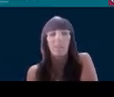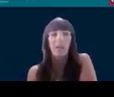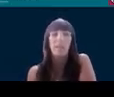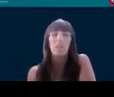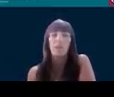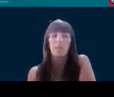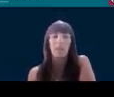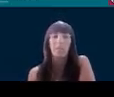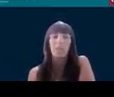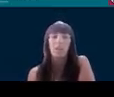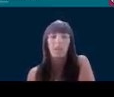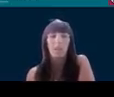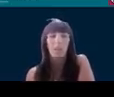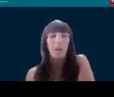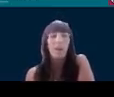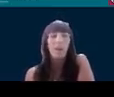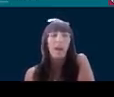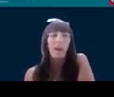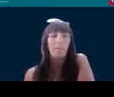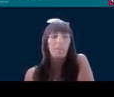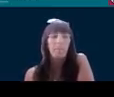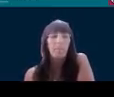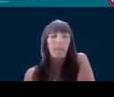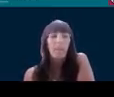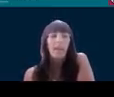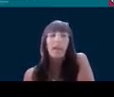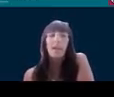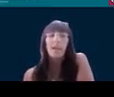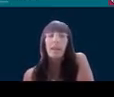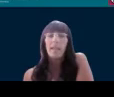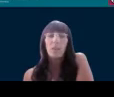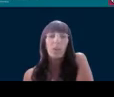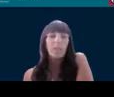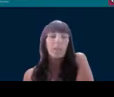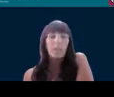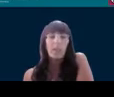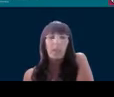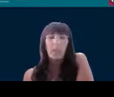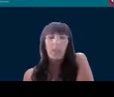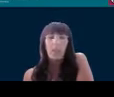Can I brainstorm something with you? And so we do love those